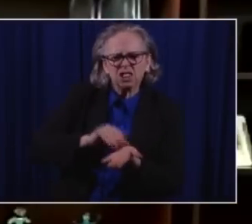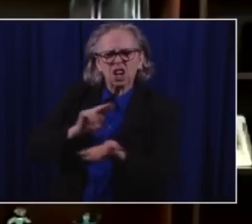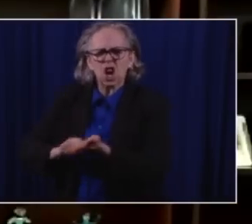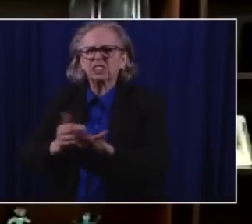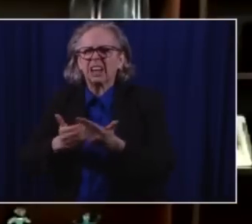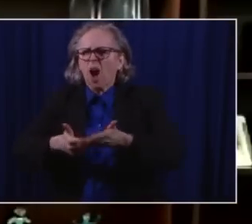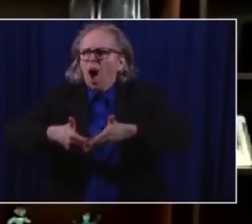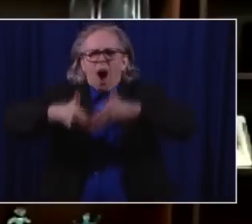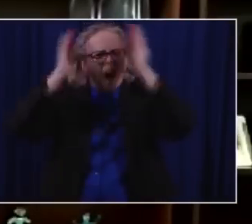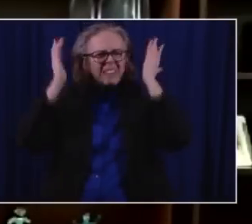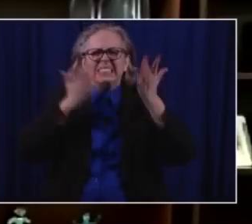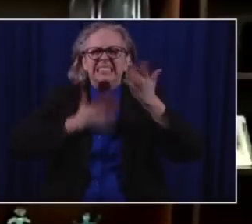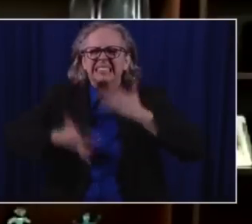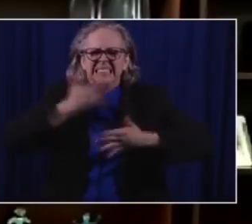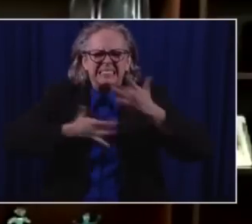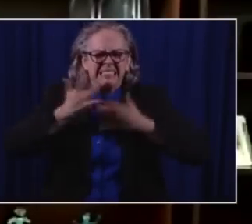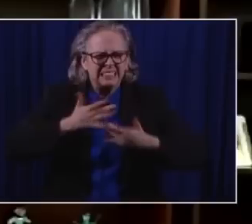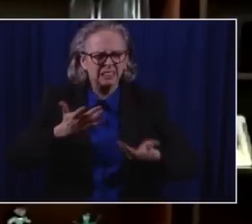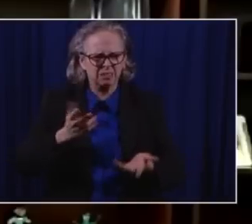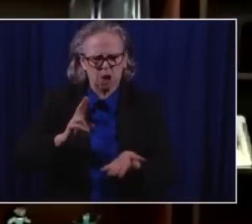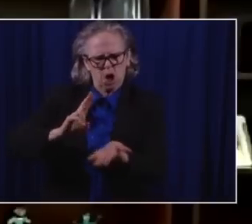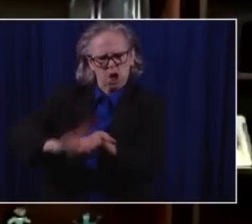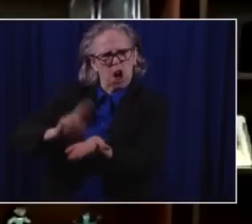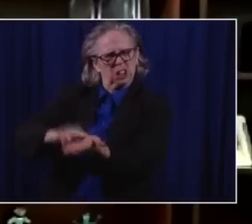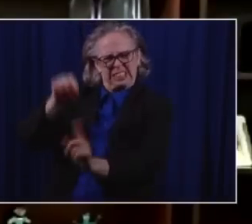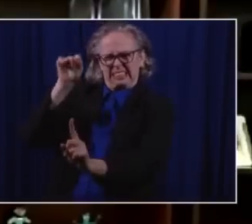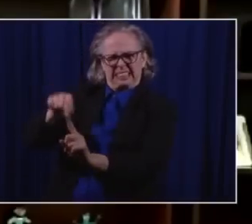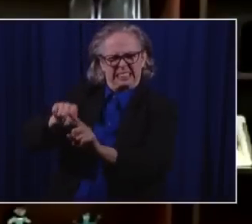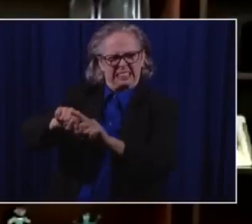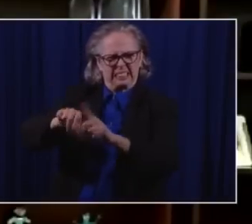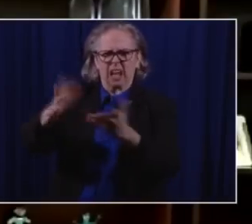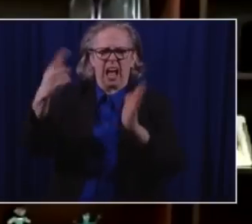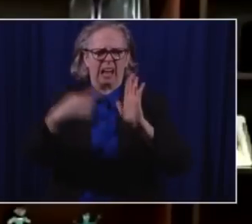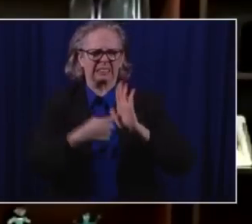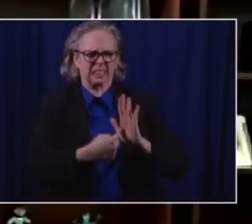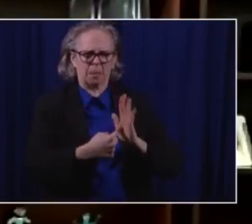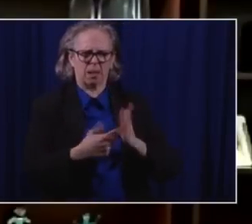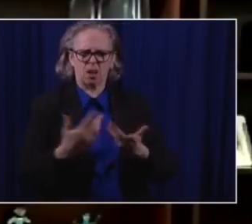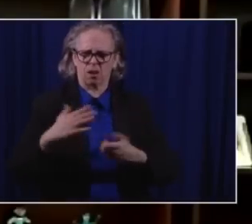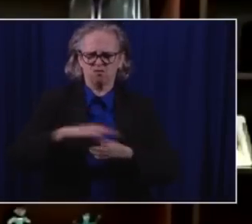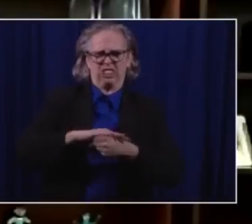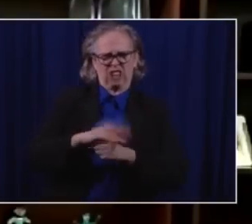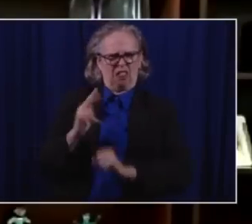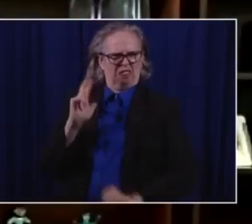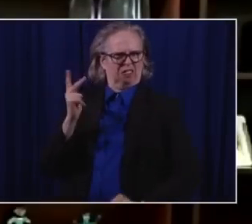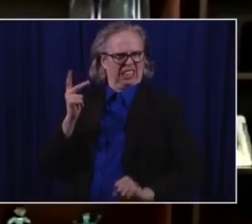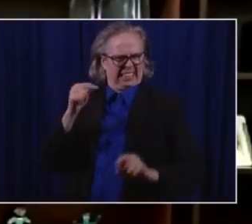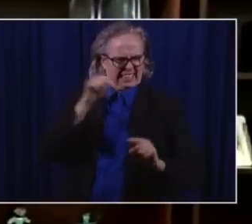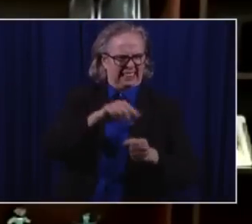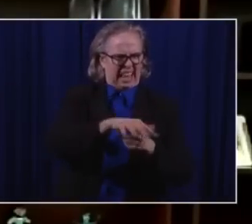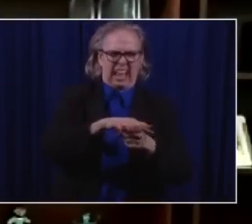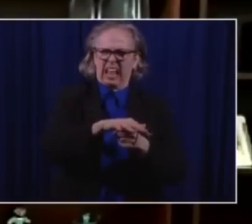try to meet this increasing demand is our lack of staffing or how much our staff is